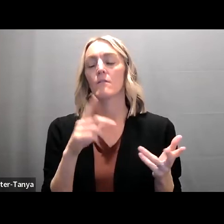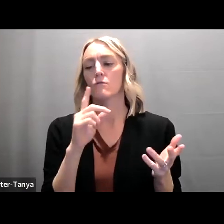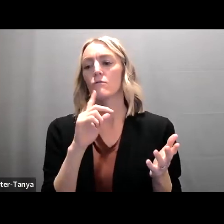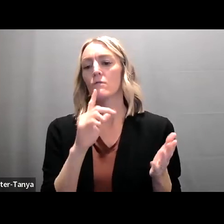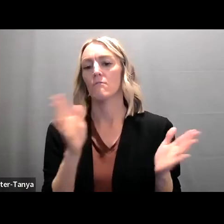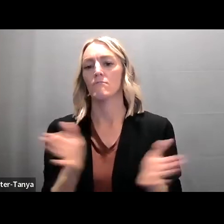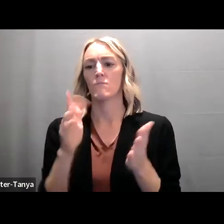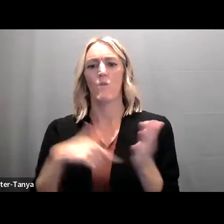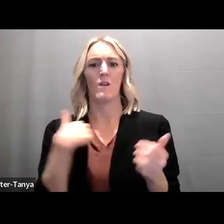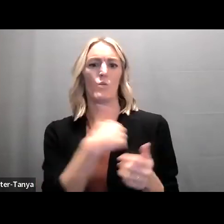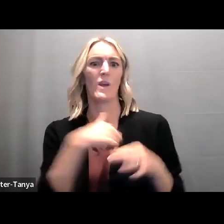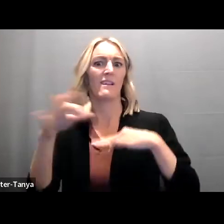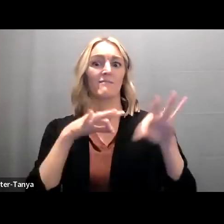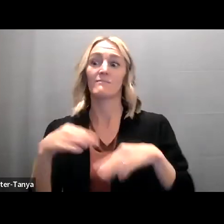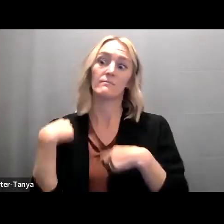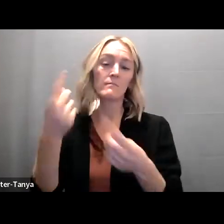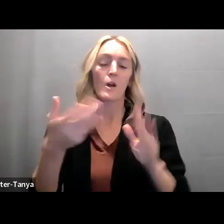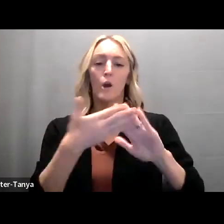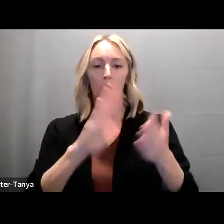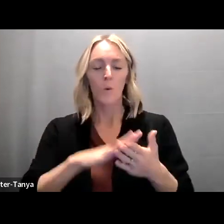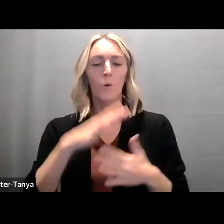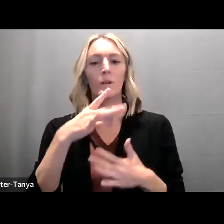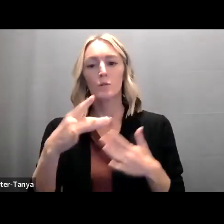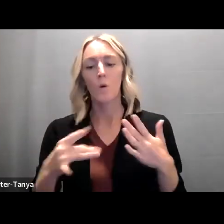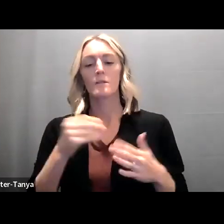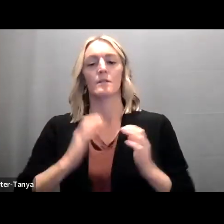long, and then consumer control as well within that choice.